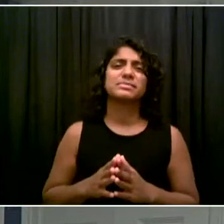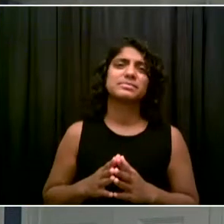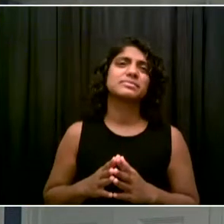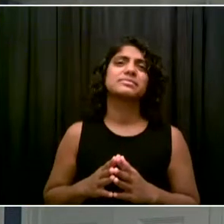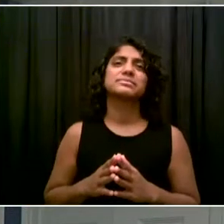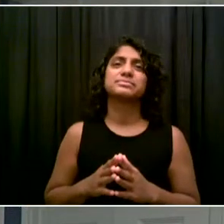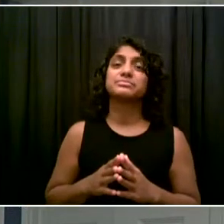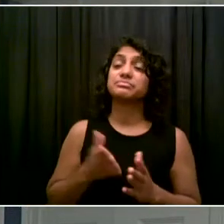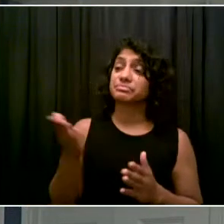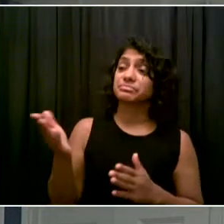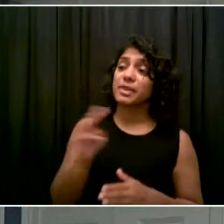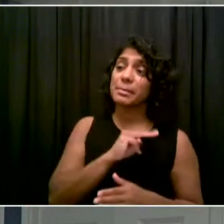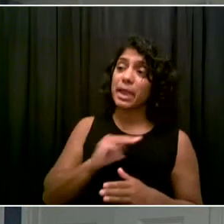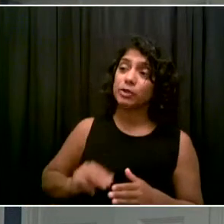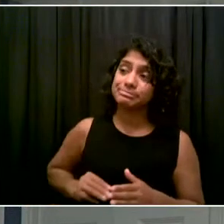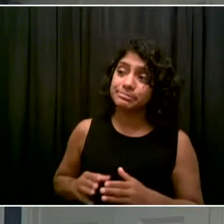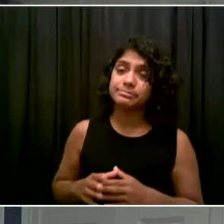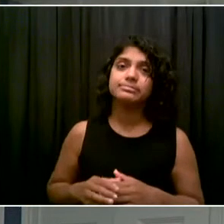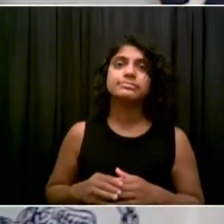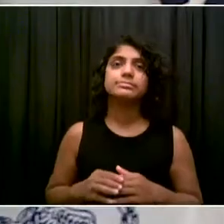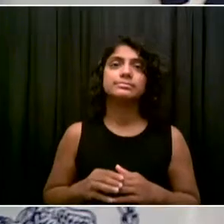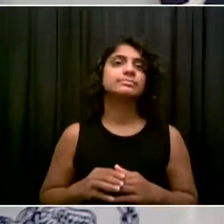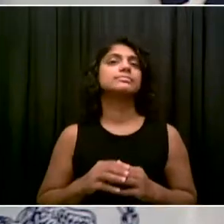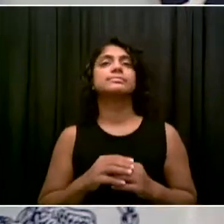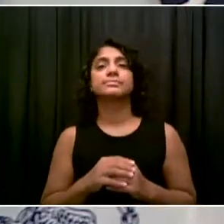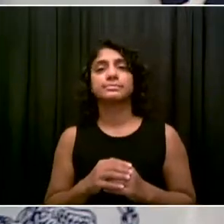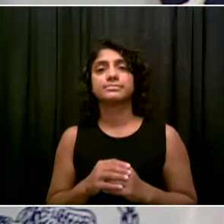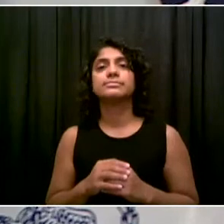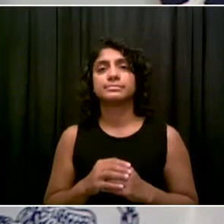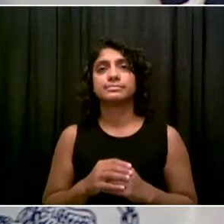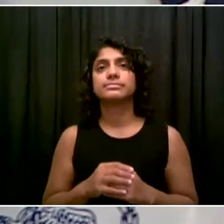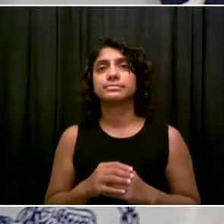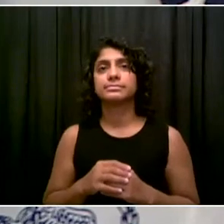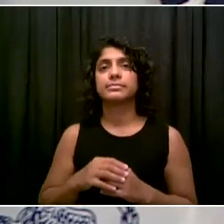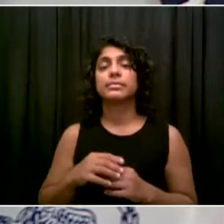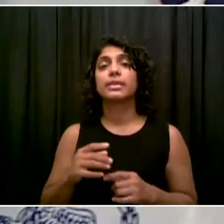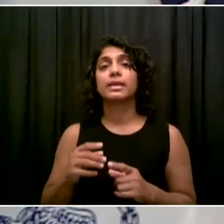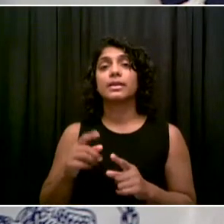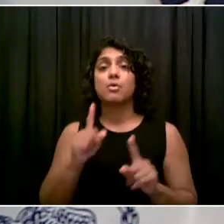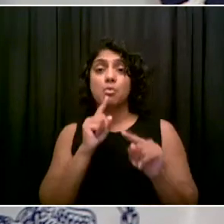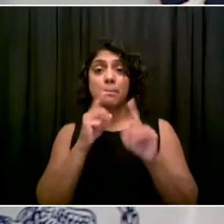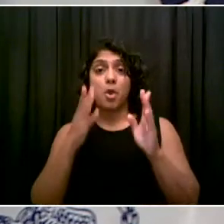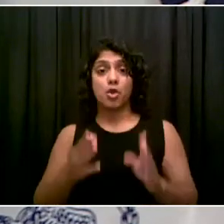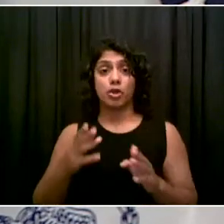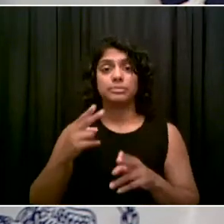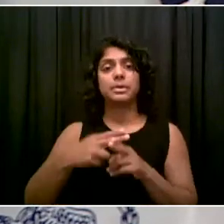CONSEQUENCES OR IT IS A VERY SLIPPERY SLOPE WITH INCIDENCES LIKE THAT.